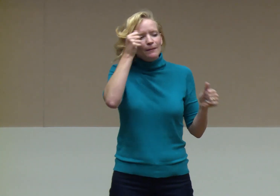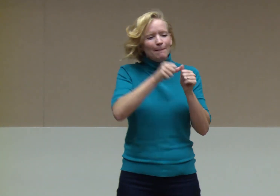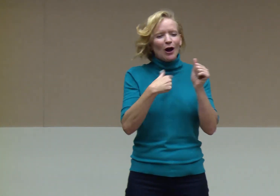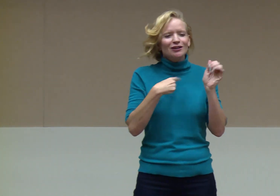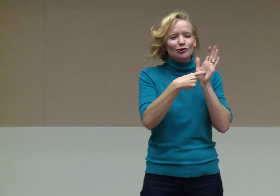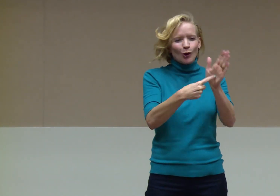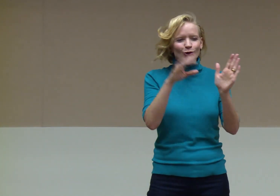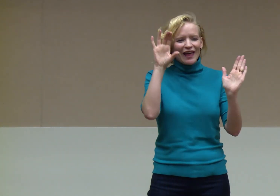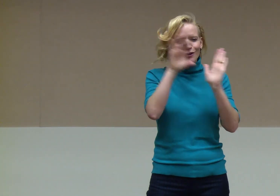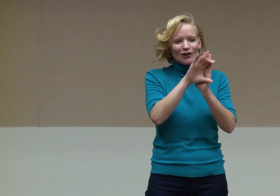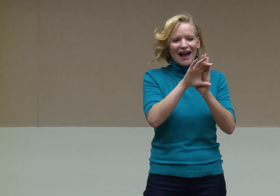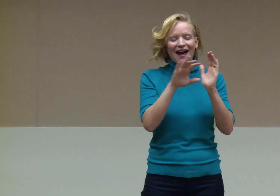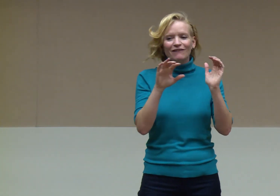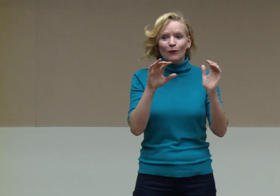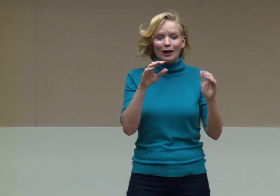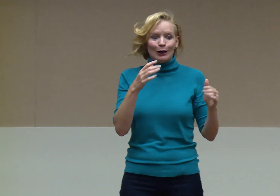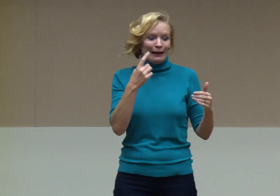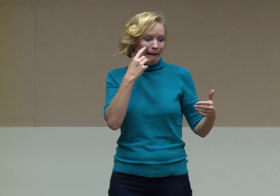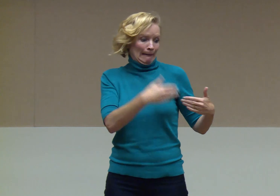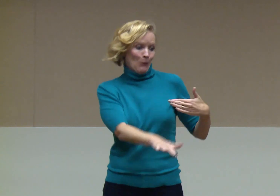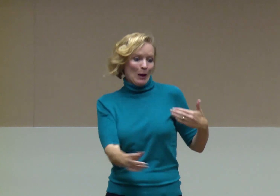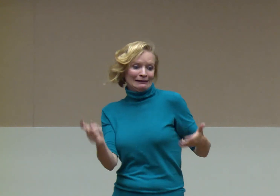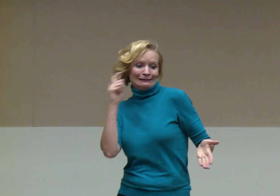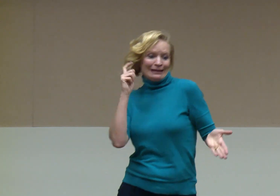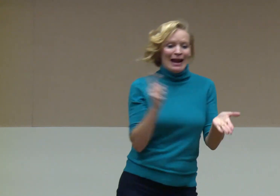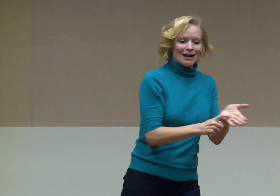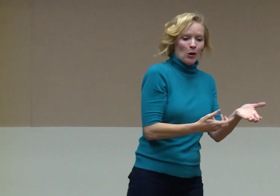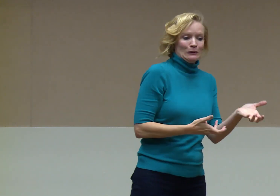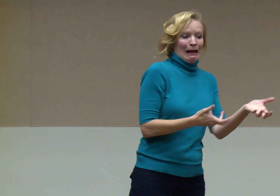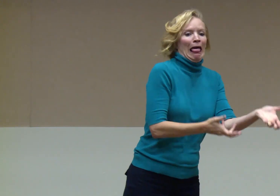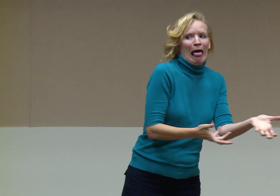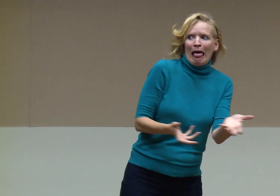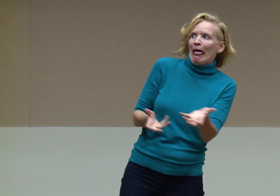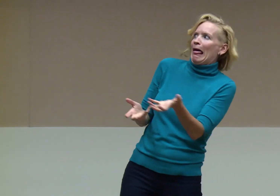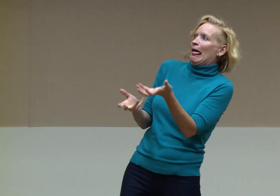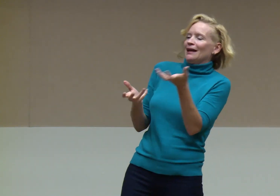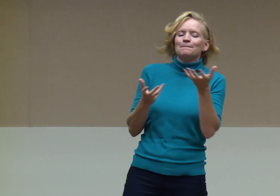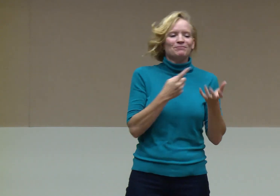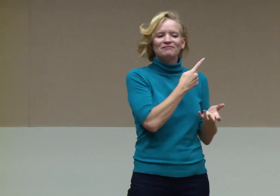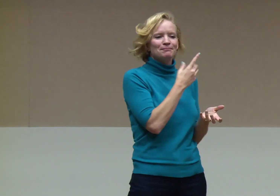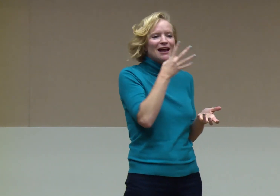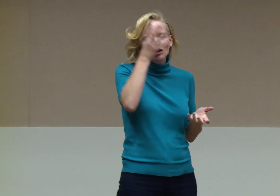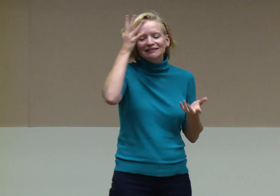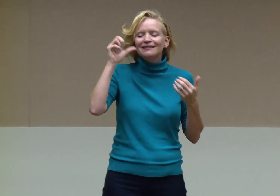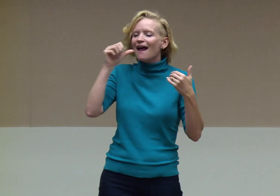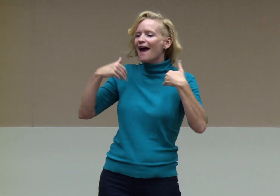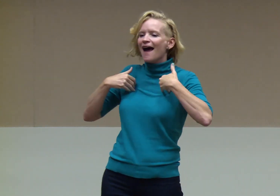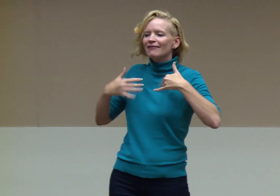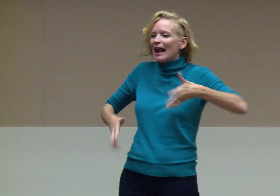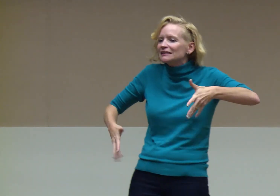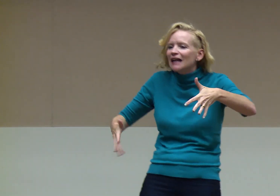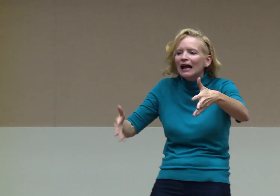I'm a smiling kid. Remember that one graph that, you know, we were talking about diagnosing deaf kids and all that?